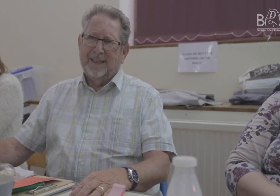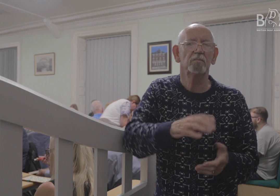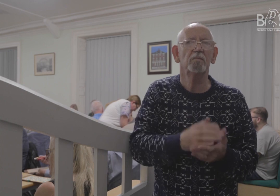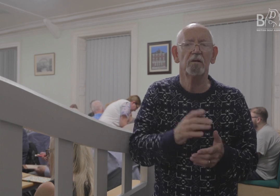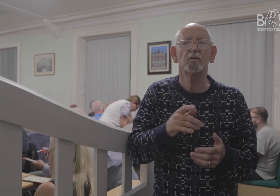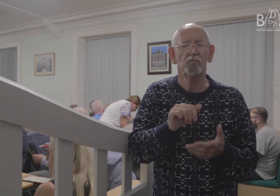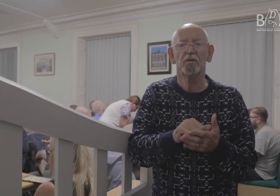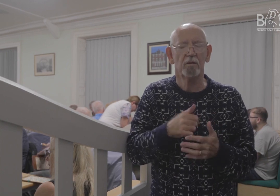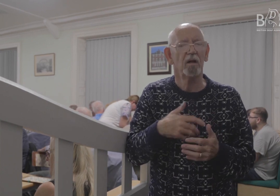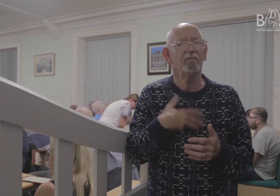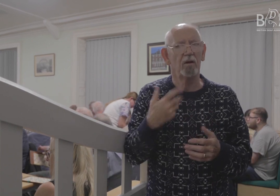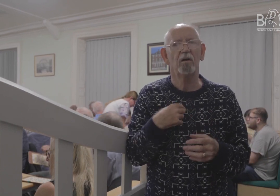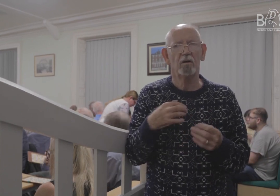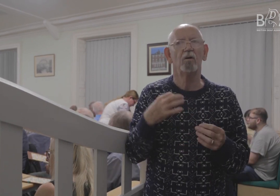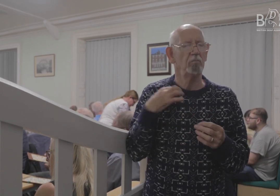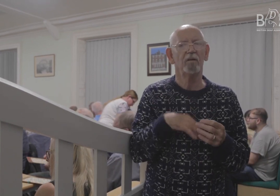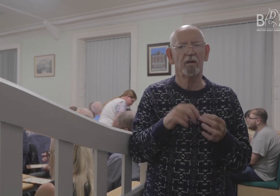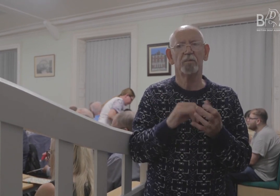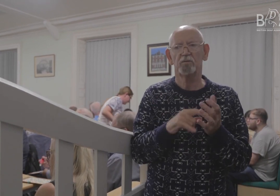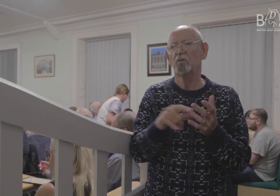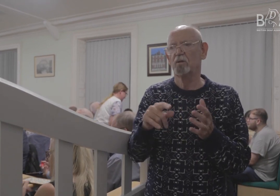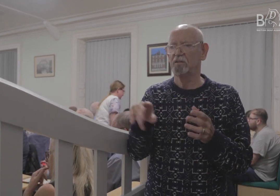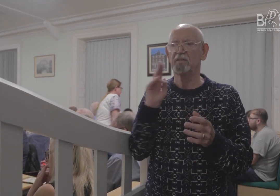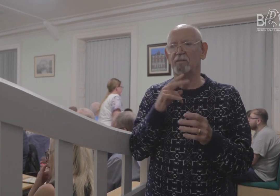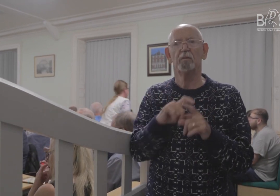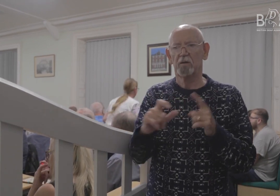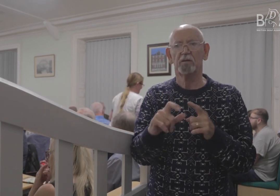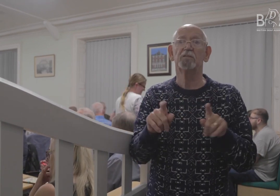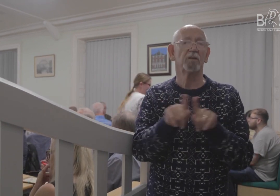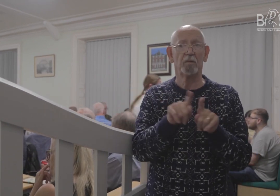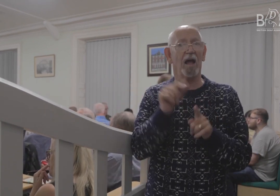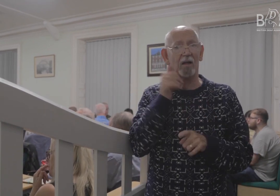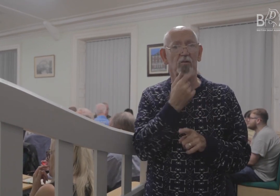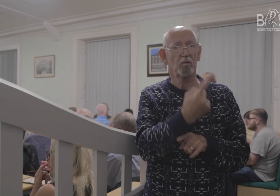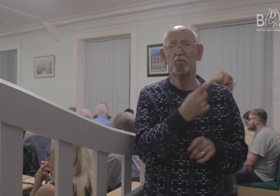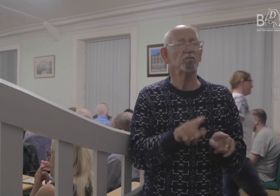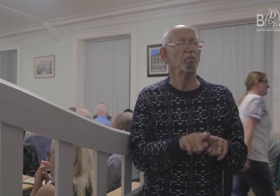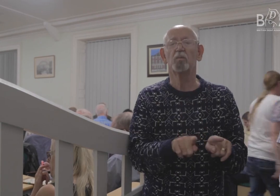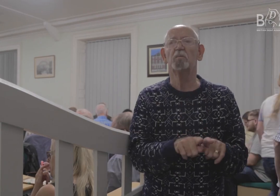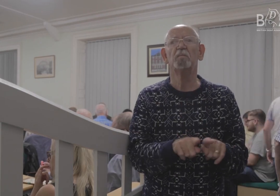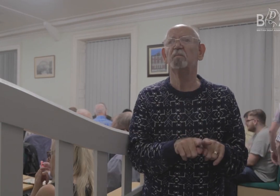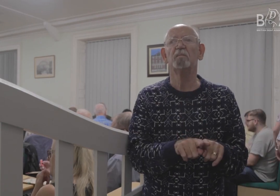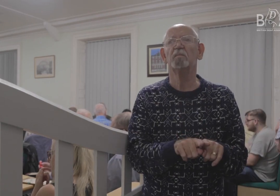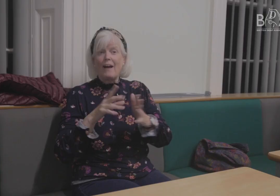Definitely, I think a BSL GCSE would be a great benefit to the Deaf community, but it would also be a benefit to the hearing community.